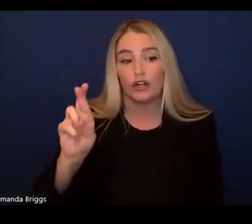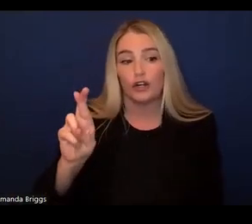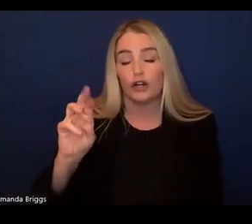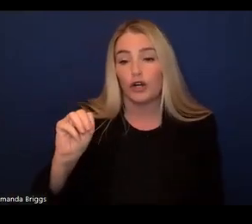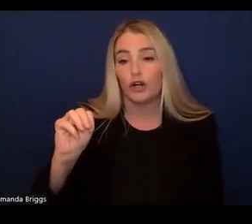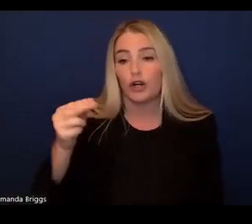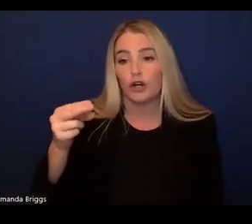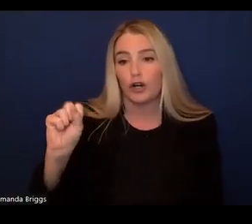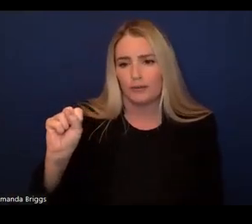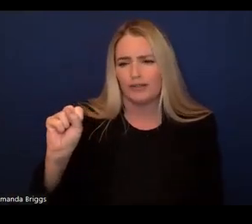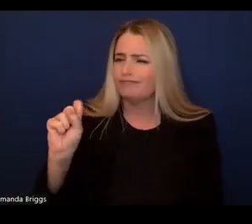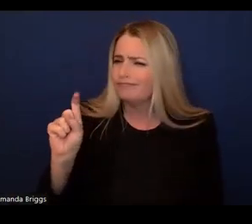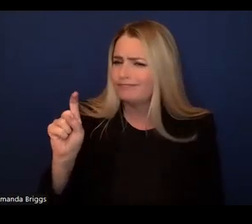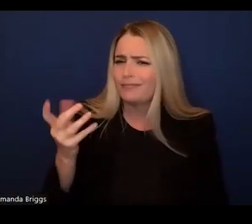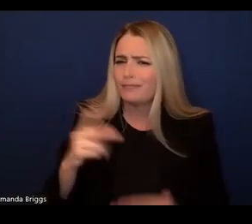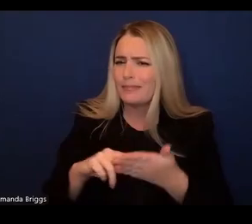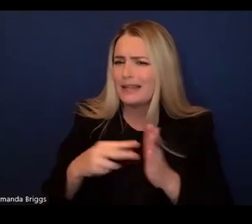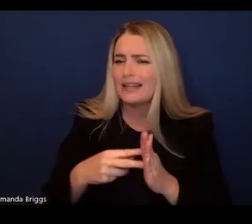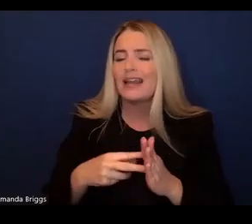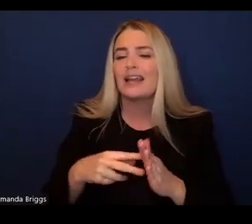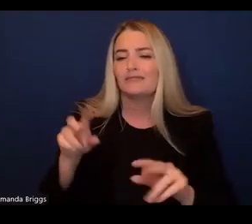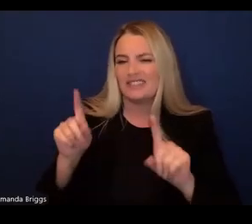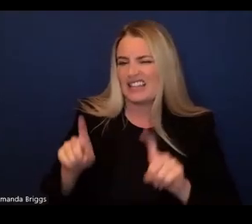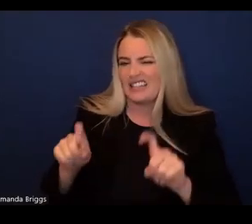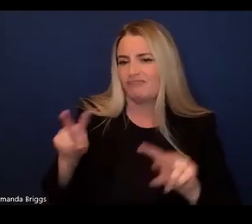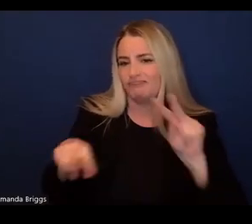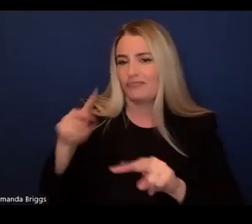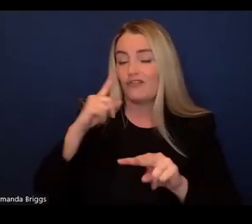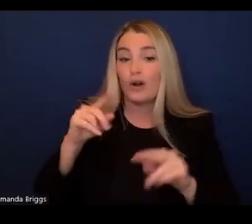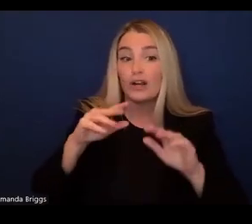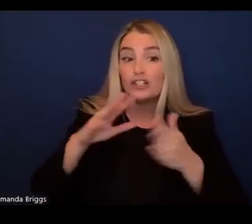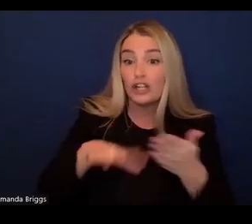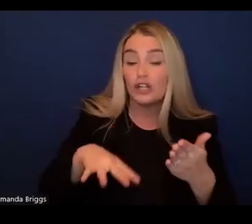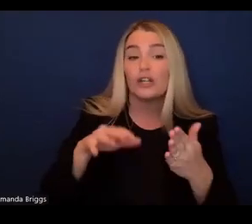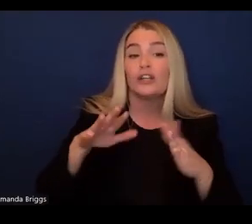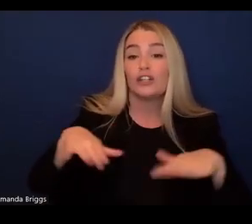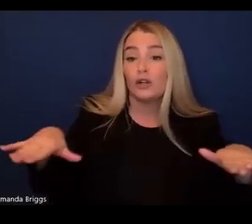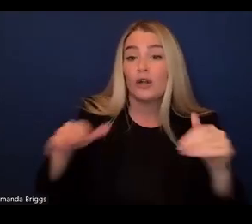What is or so it's an assessment for children with or suspected mental health disabilities.